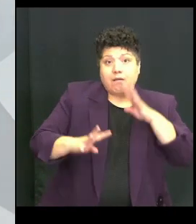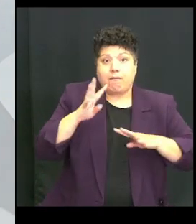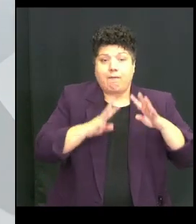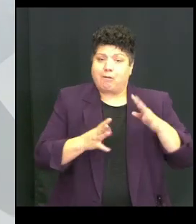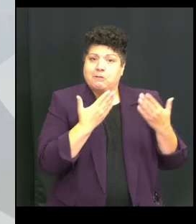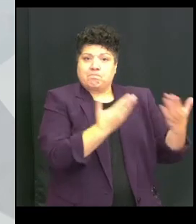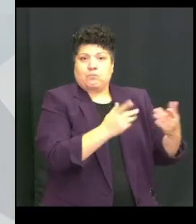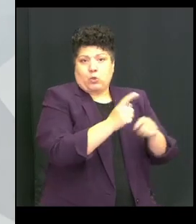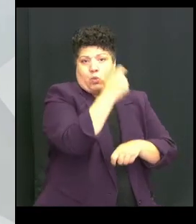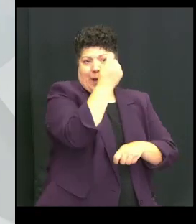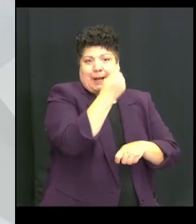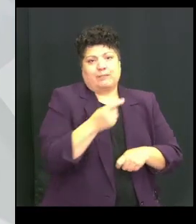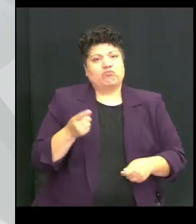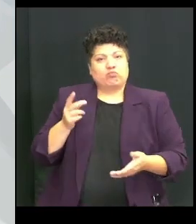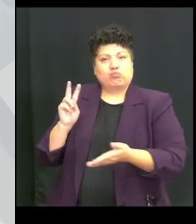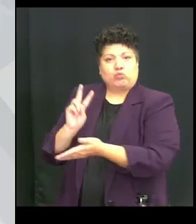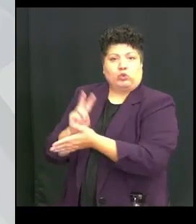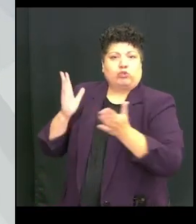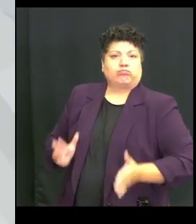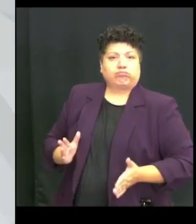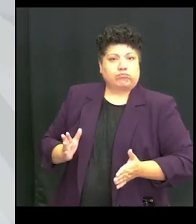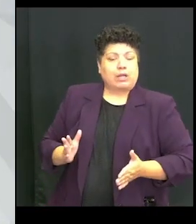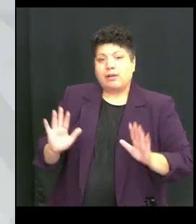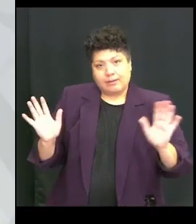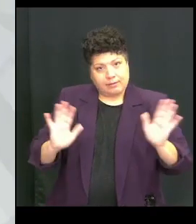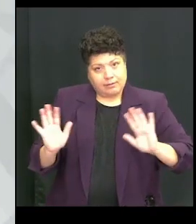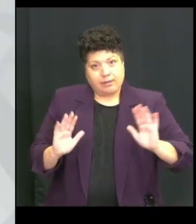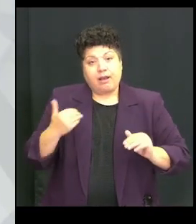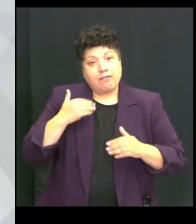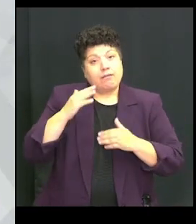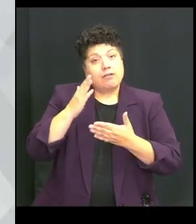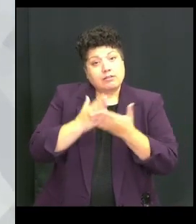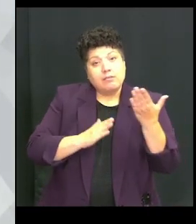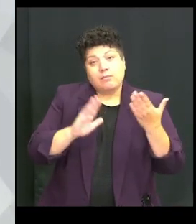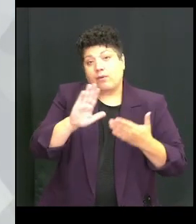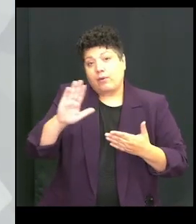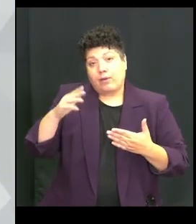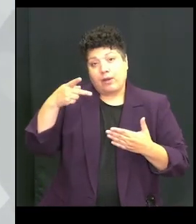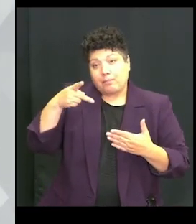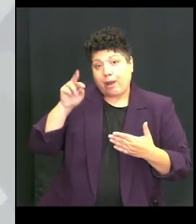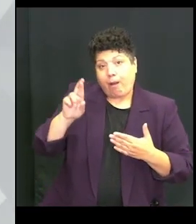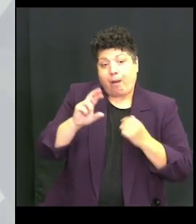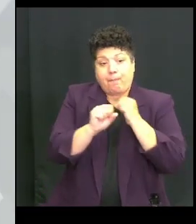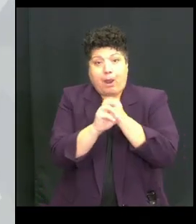So you could imagine, not all forms of PR, but some forms of PR might help with that.